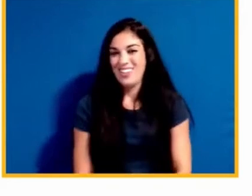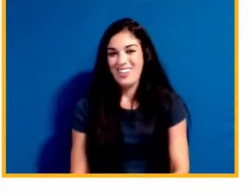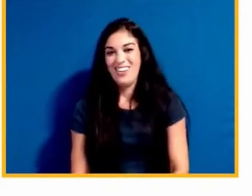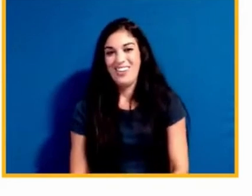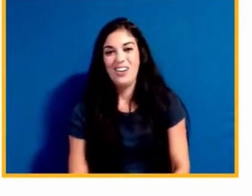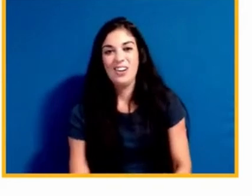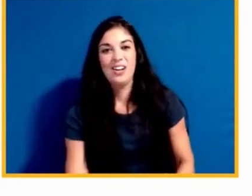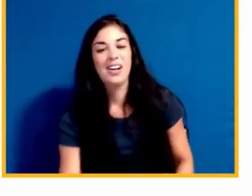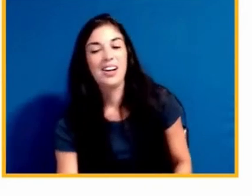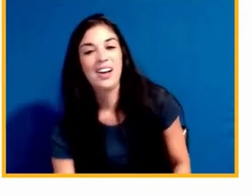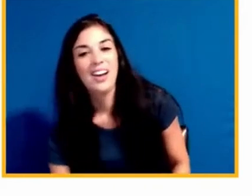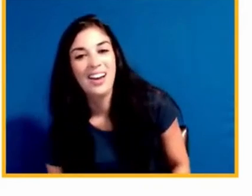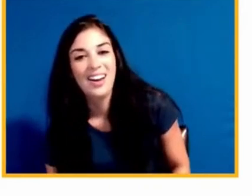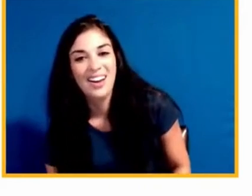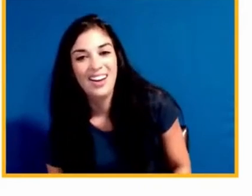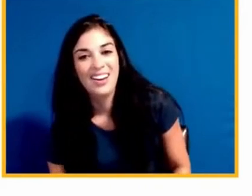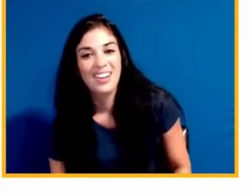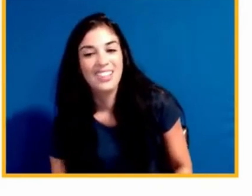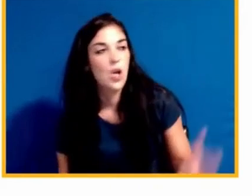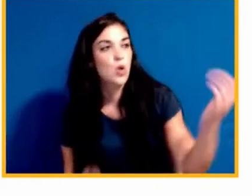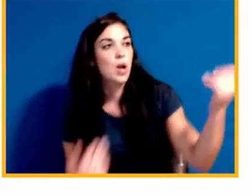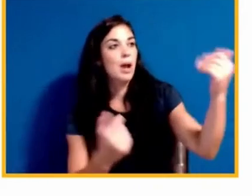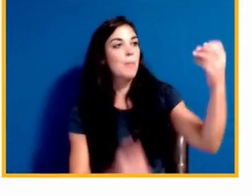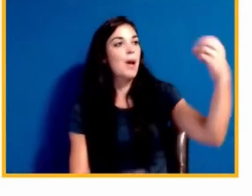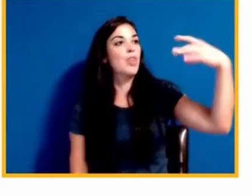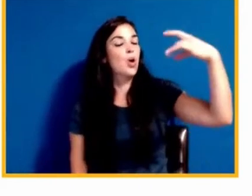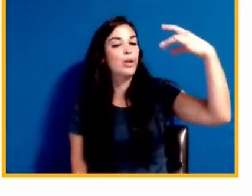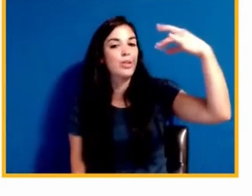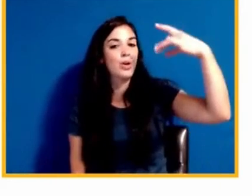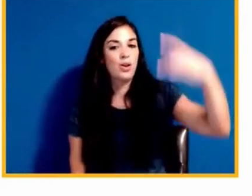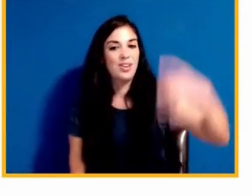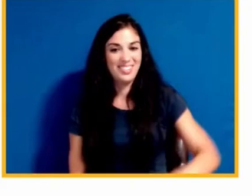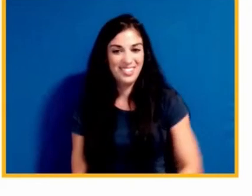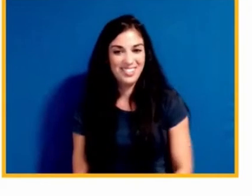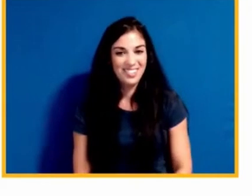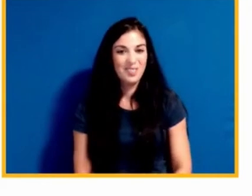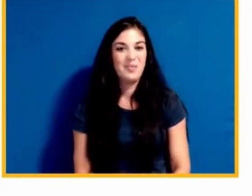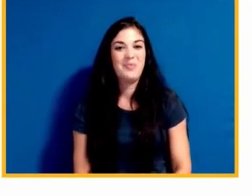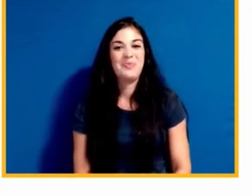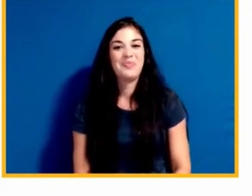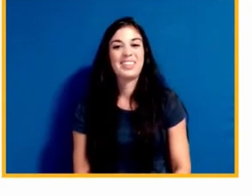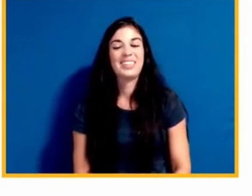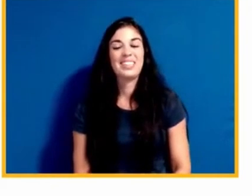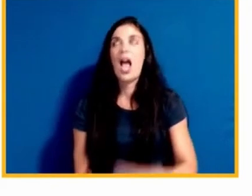[Kendi] Wait, which way is it? [Yuki] Got it, I believe. [Zeke] Yeah, got it.